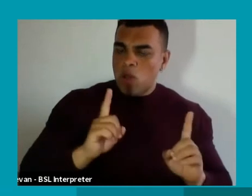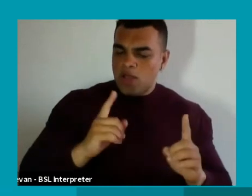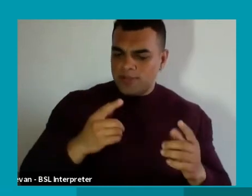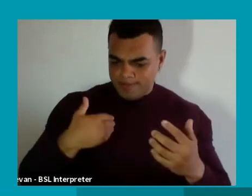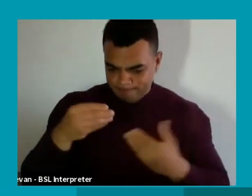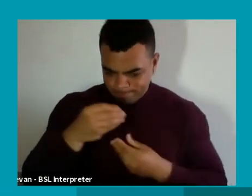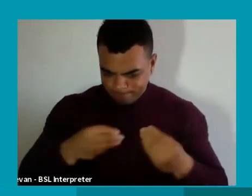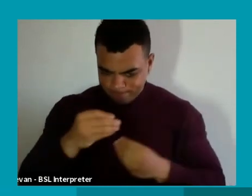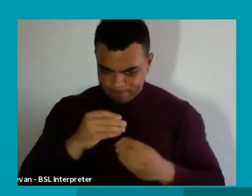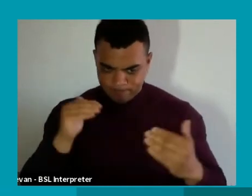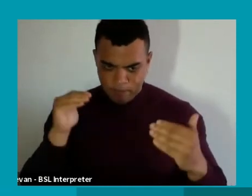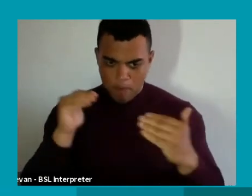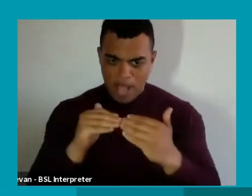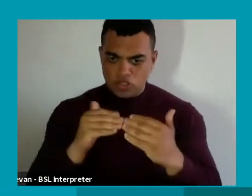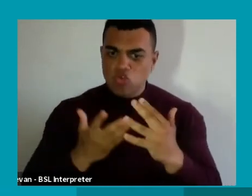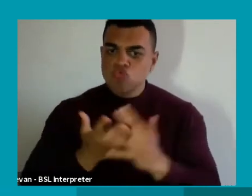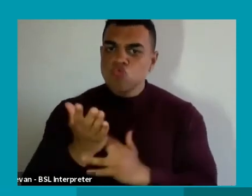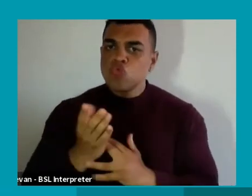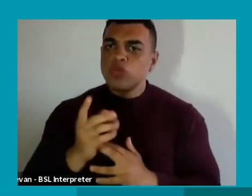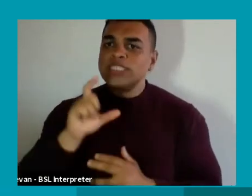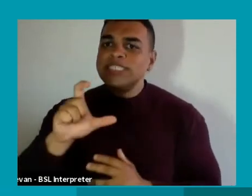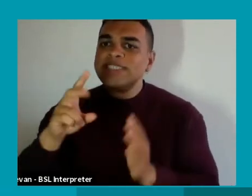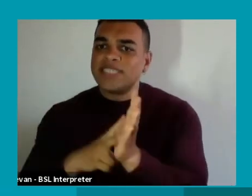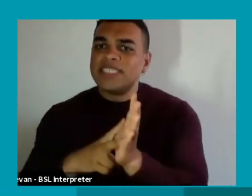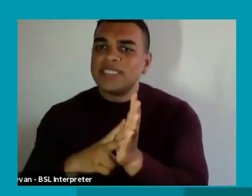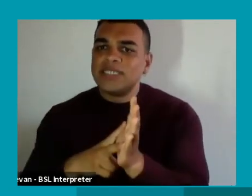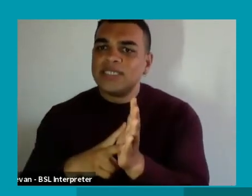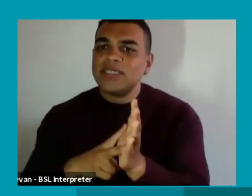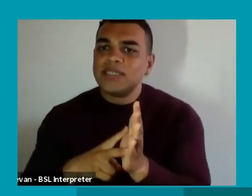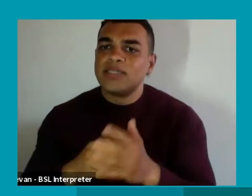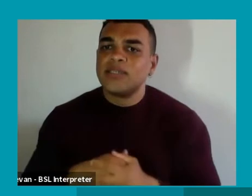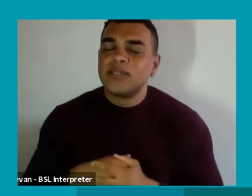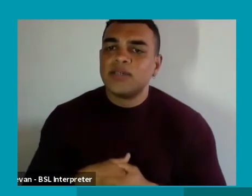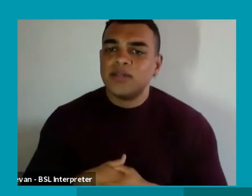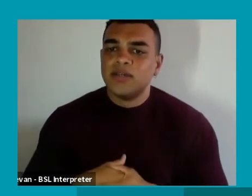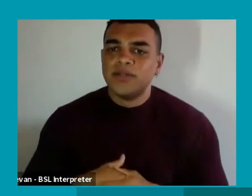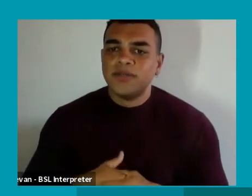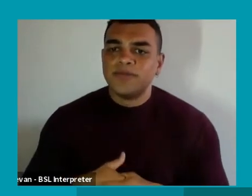your CV and make sure that you're covering all or those key points.